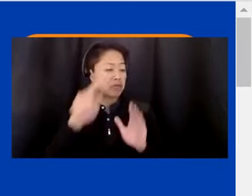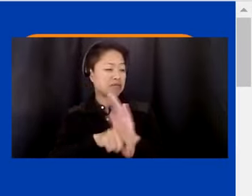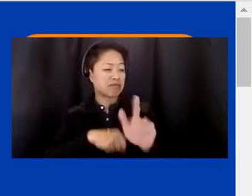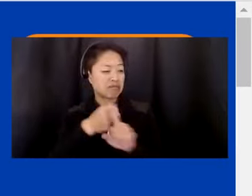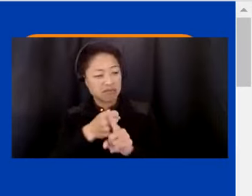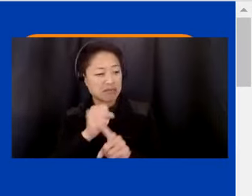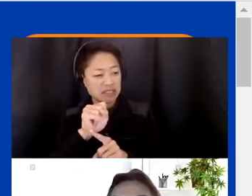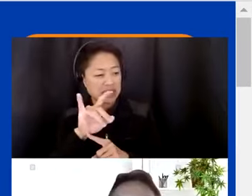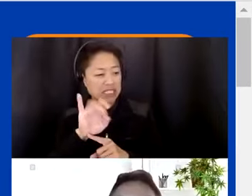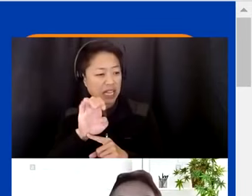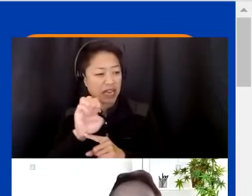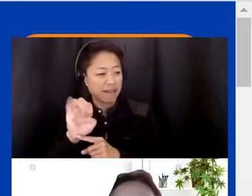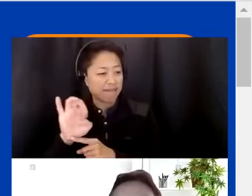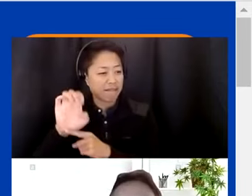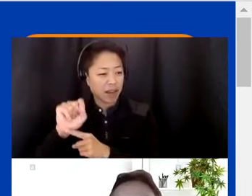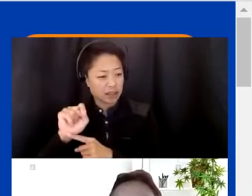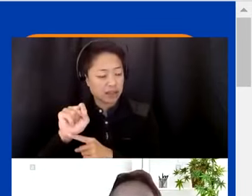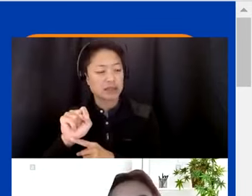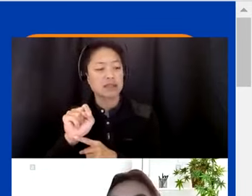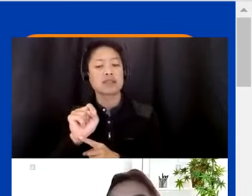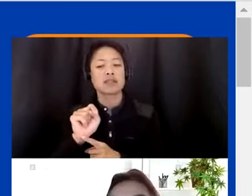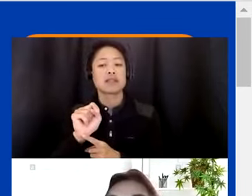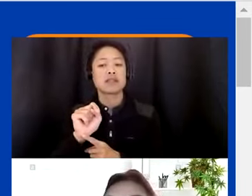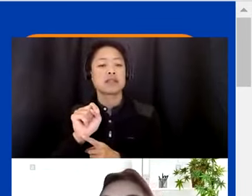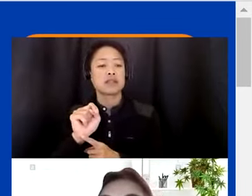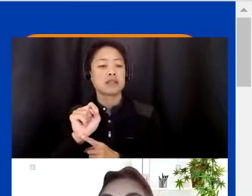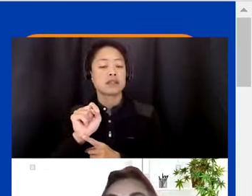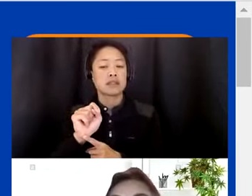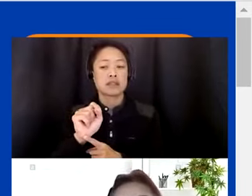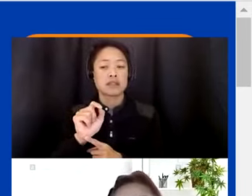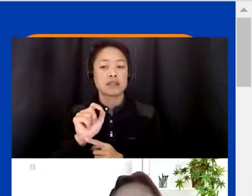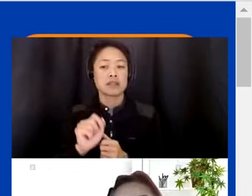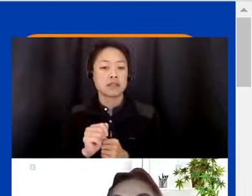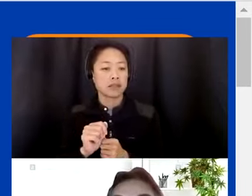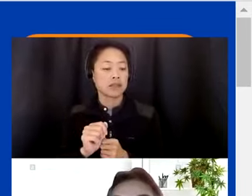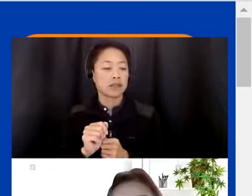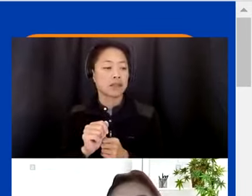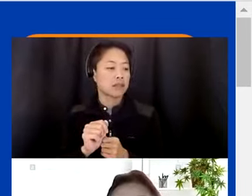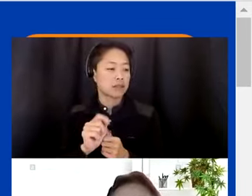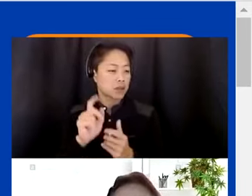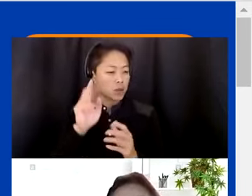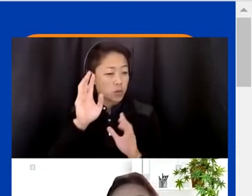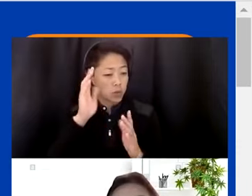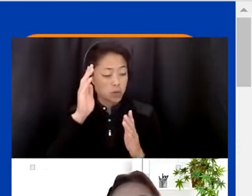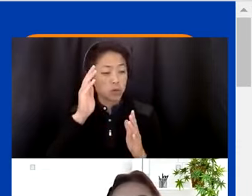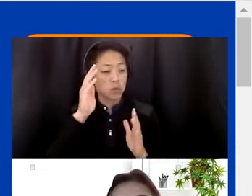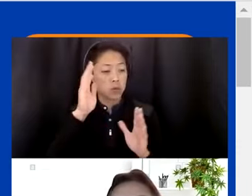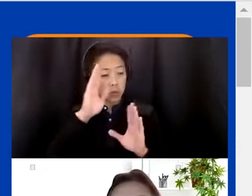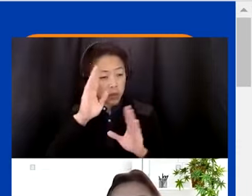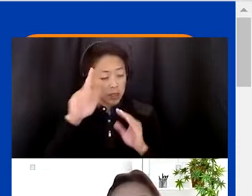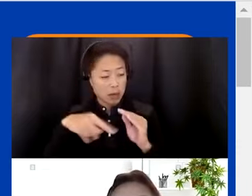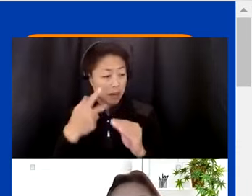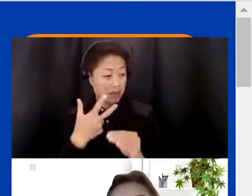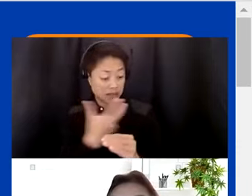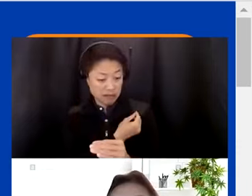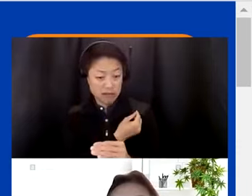There’s also an app, a new thing already set up on smart phones–iPhones and Androids–that